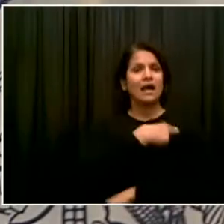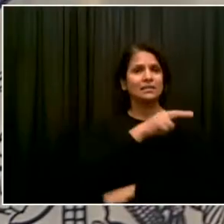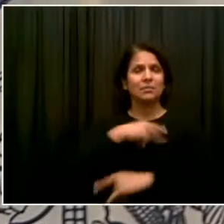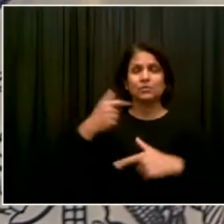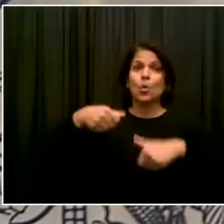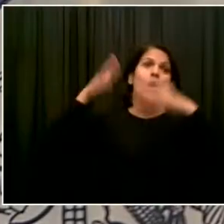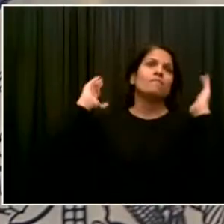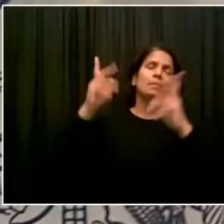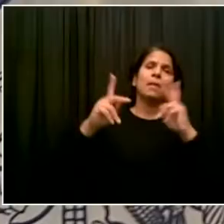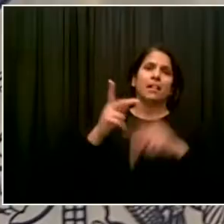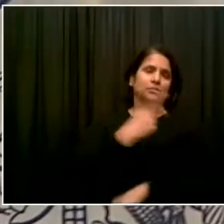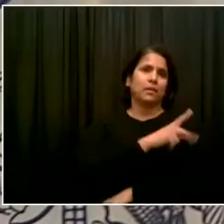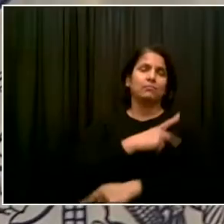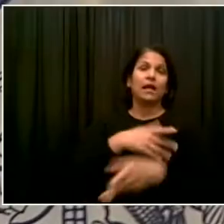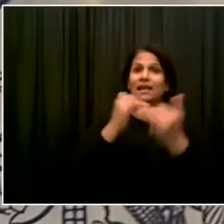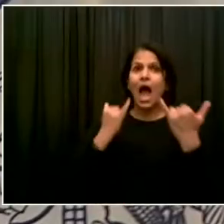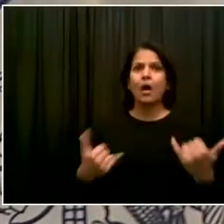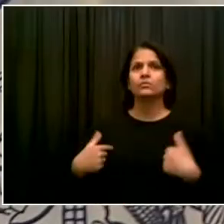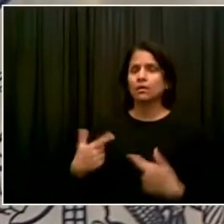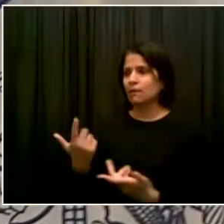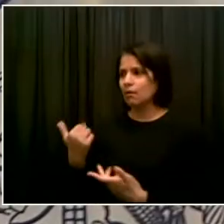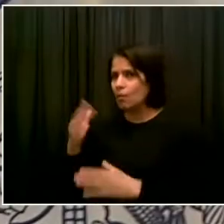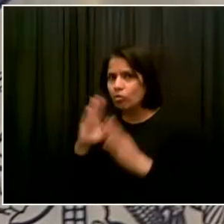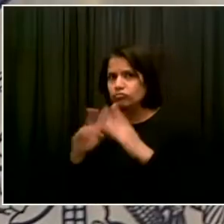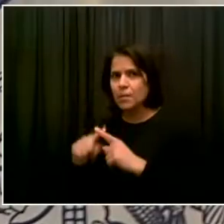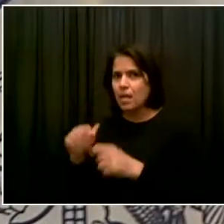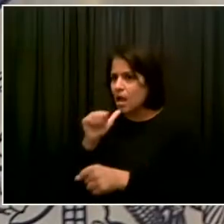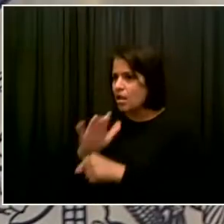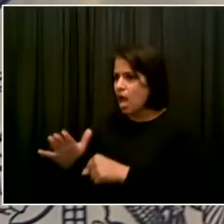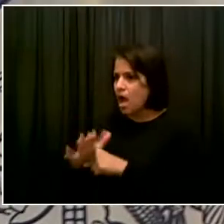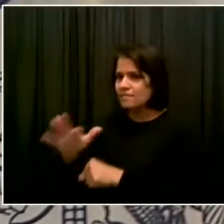HOPING YOU WOULD COMMENT ON WHAT DOES THAT LOOK LIKE WE ARE